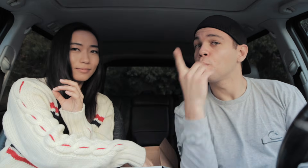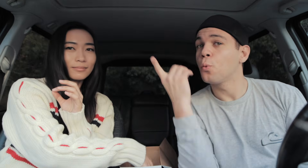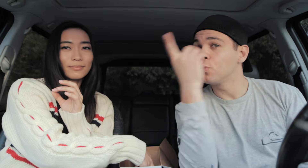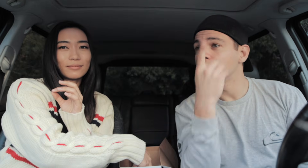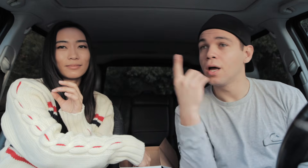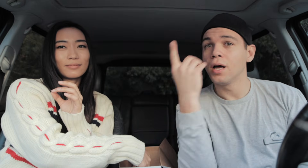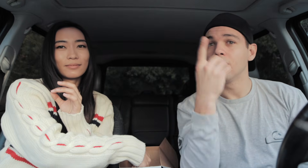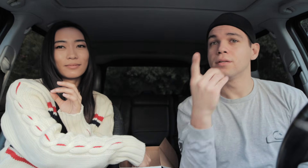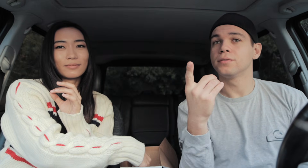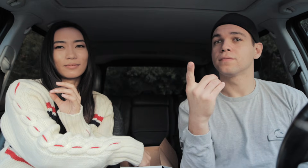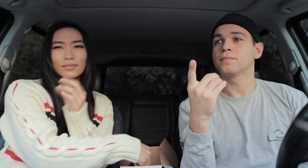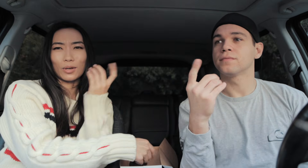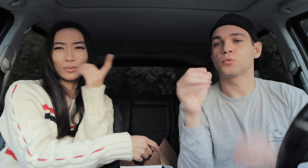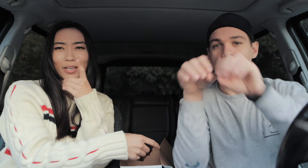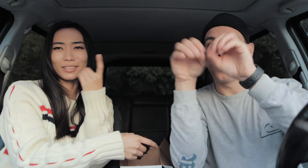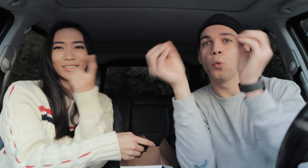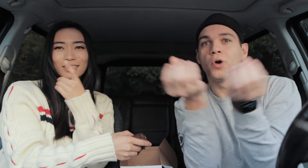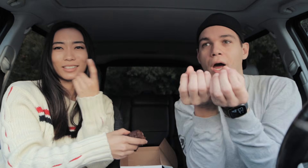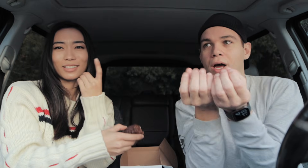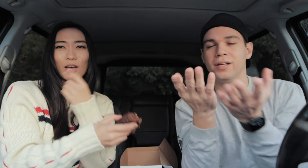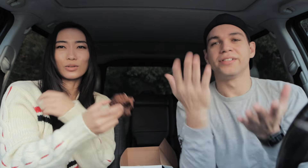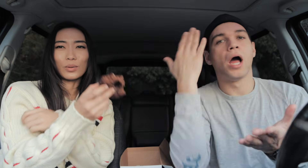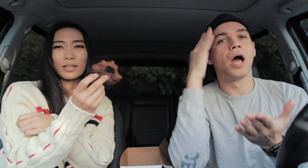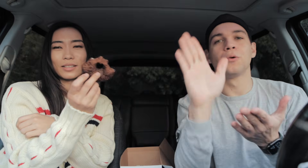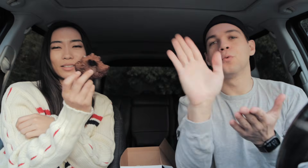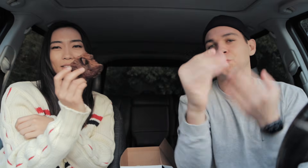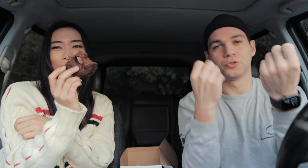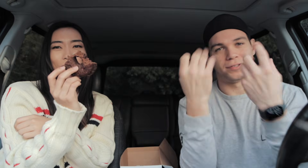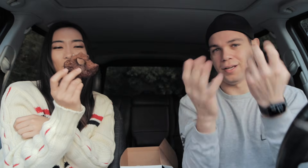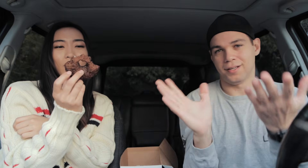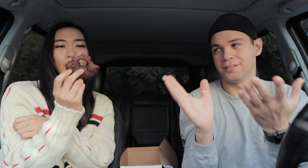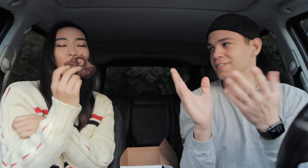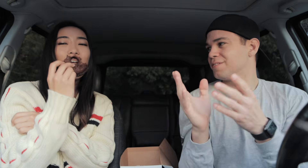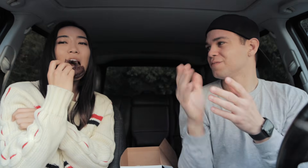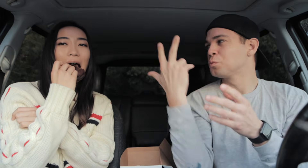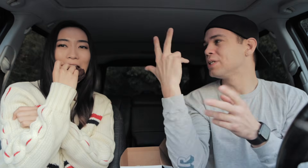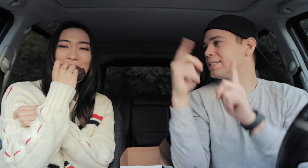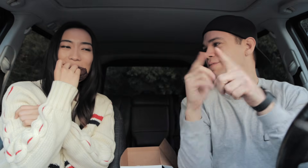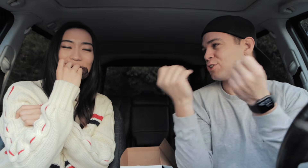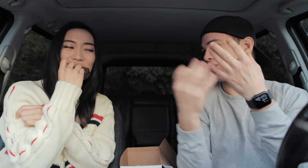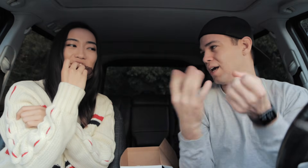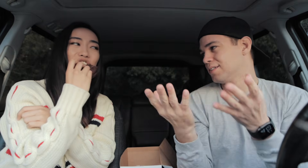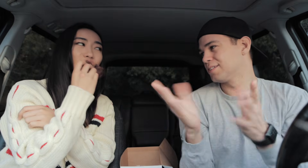or donuts I don't know your sign three different signs